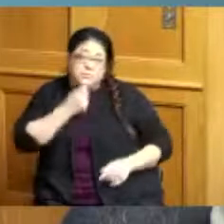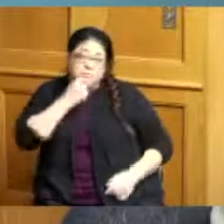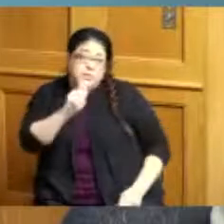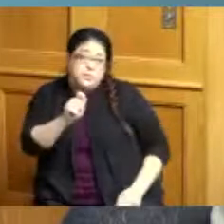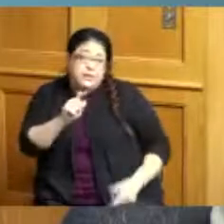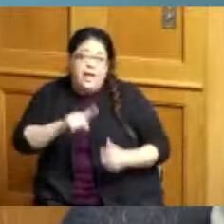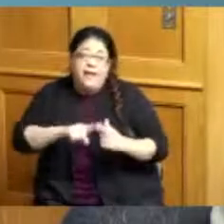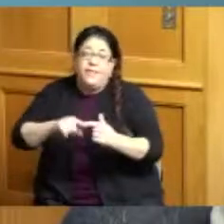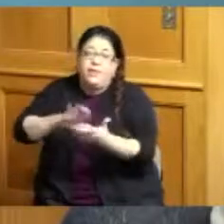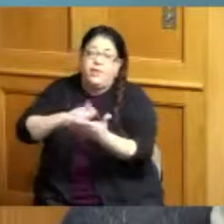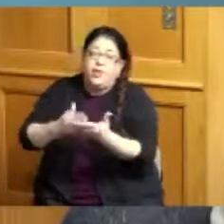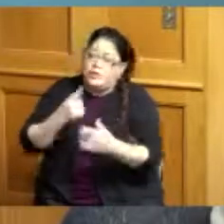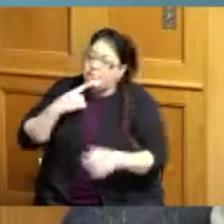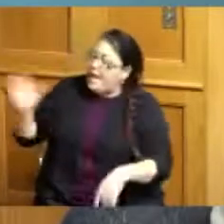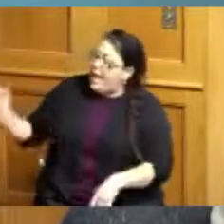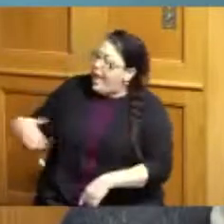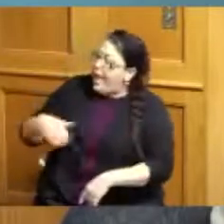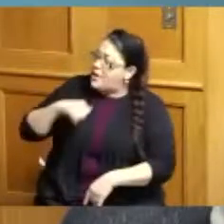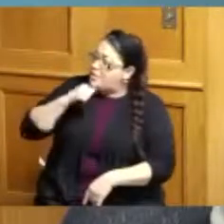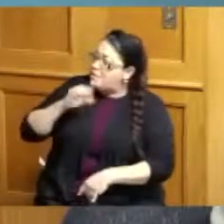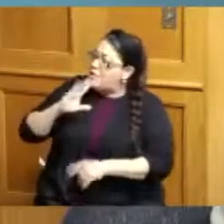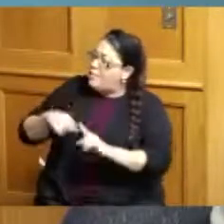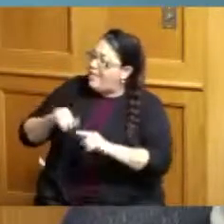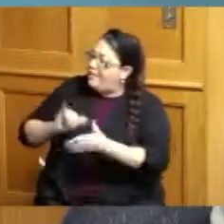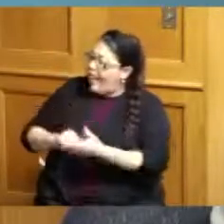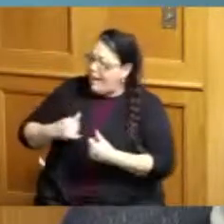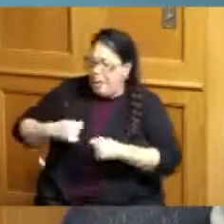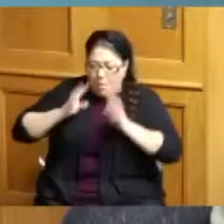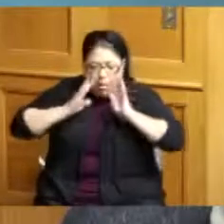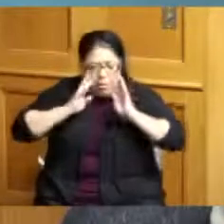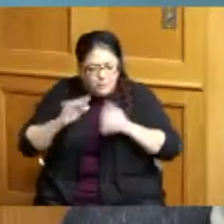then hit the waitress said hey don't get into that you're gonna make me start crying and you